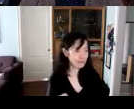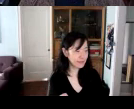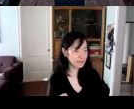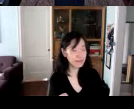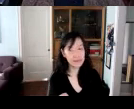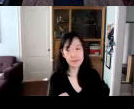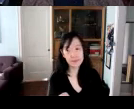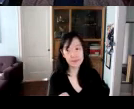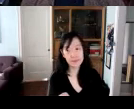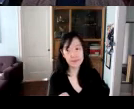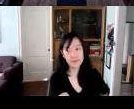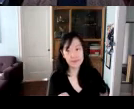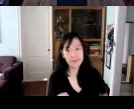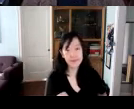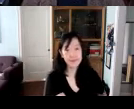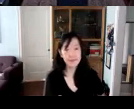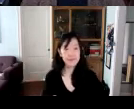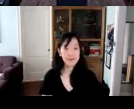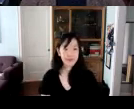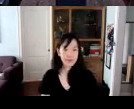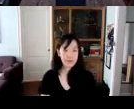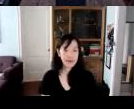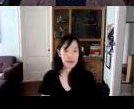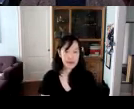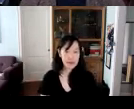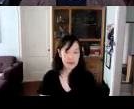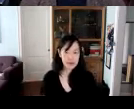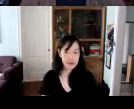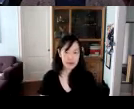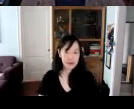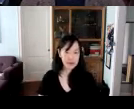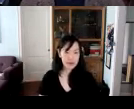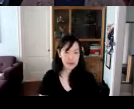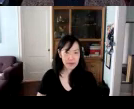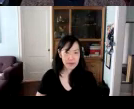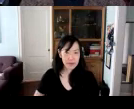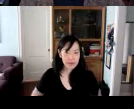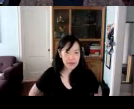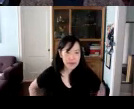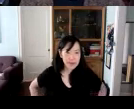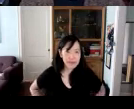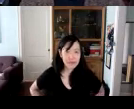Once you click on one of the yellow buttons, it will bring you to our grant interface which is displayed on the right side of this slide.